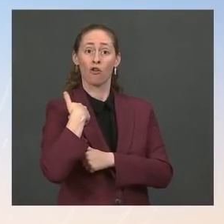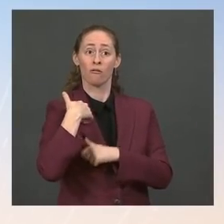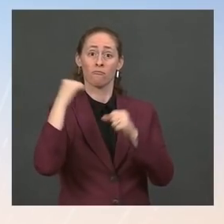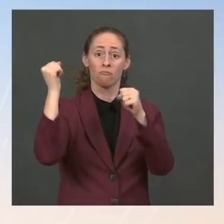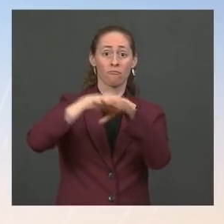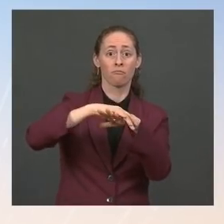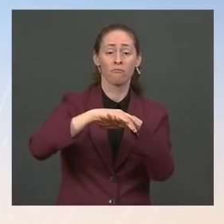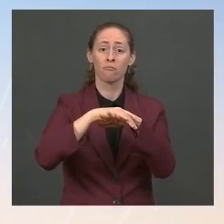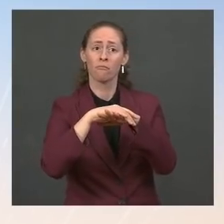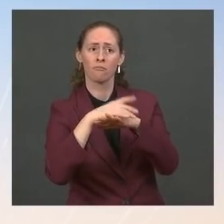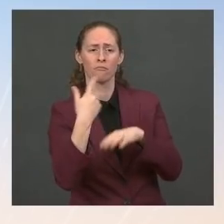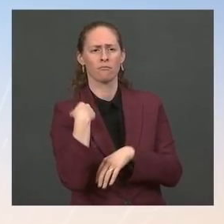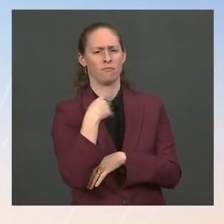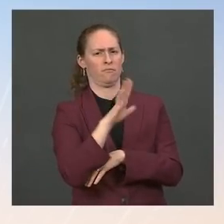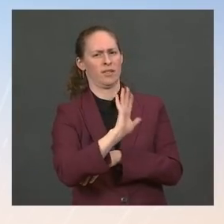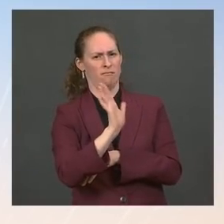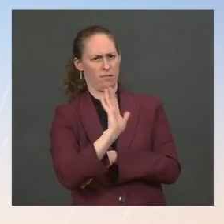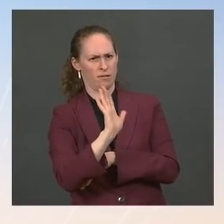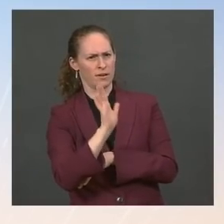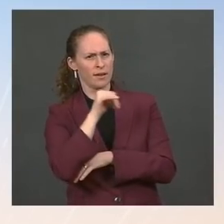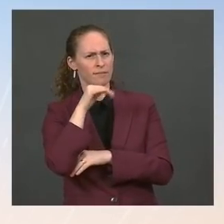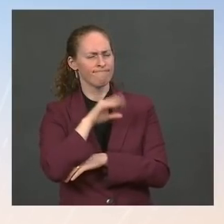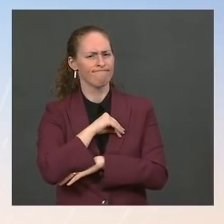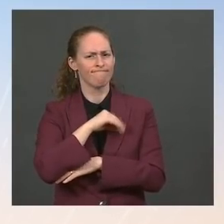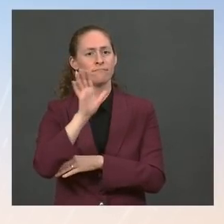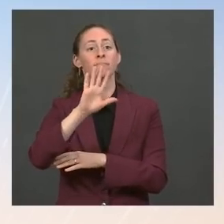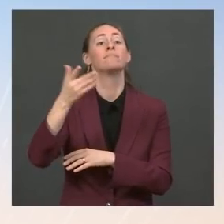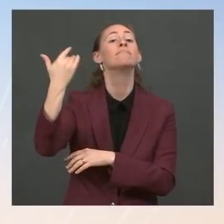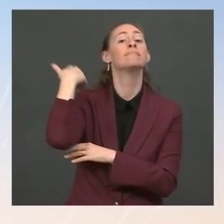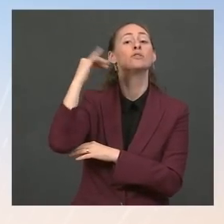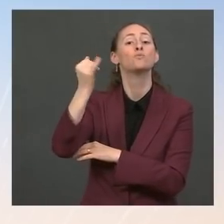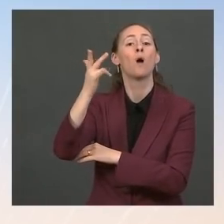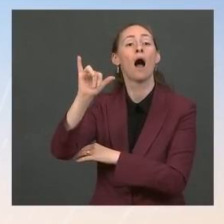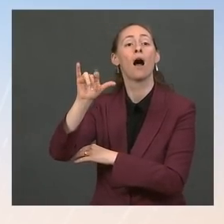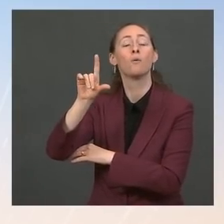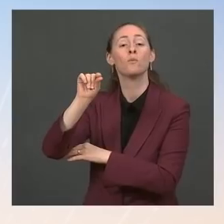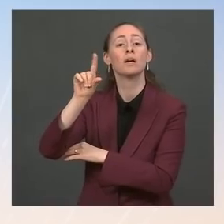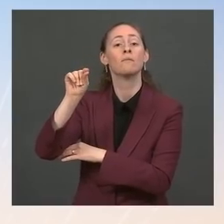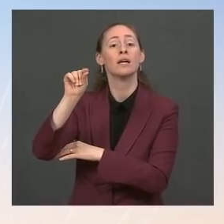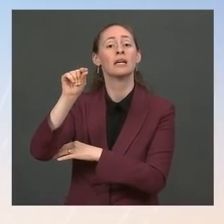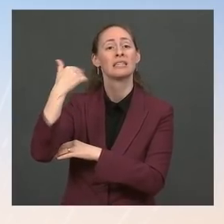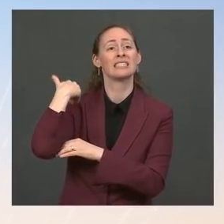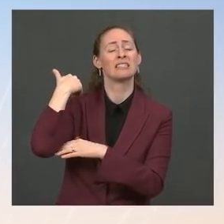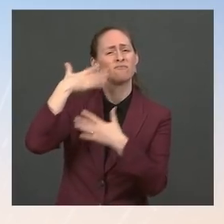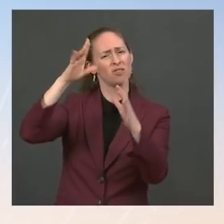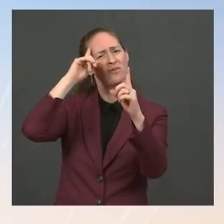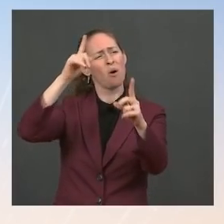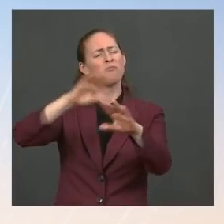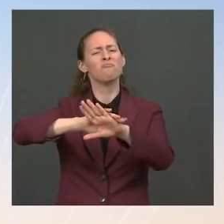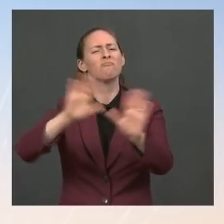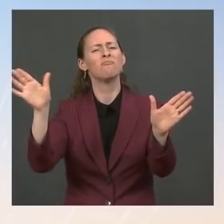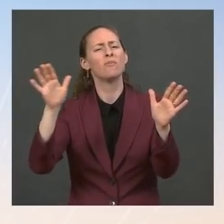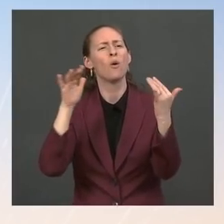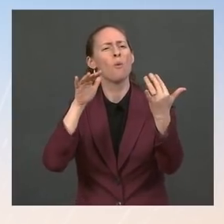And we stand with our partner, Ukraine, and condemn Russian aggression against Ukraine in all forms. And, obviously, our European conversations